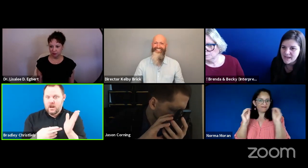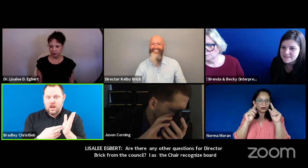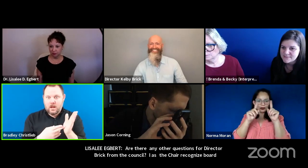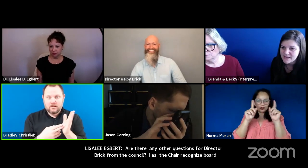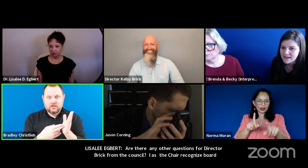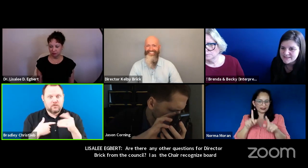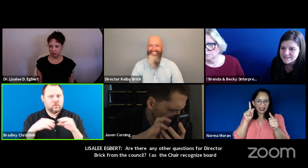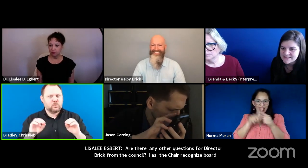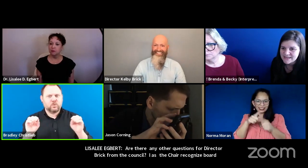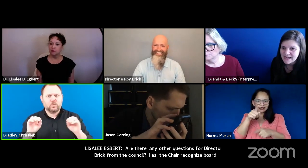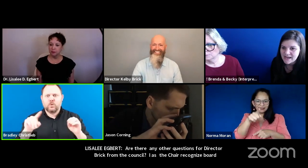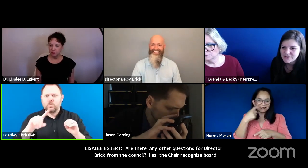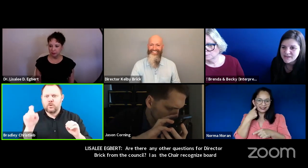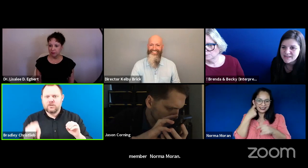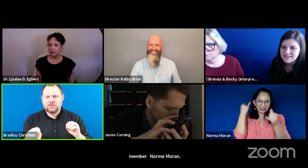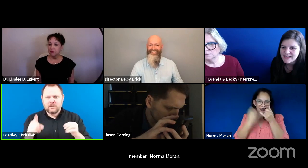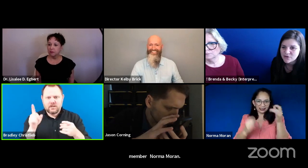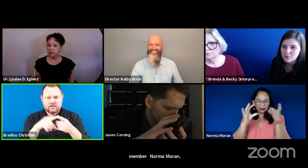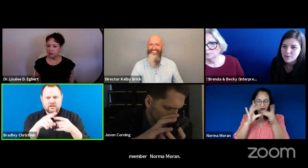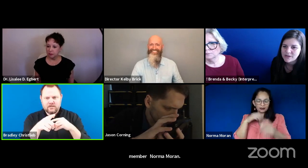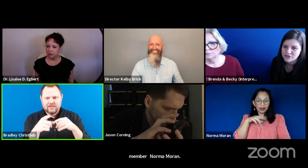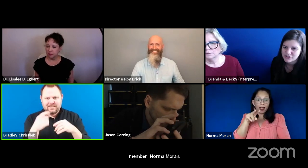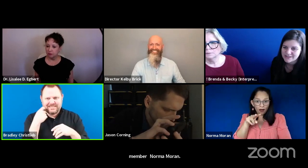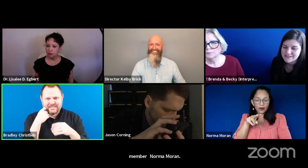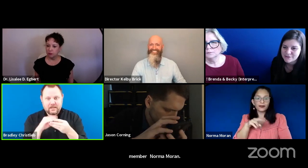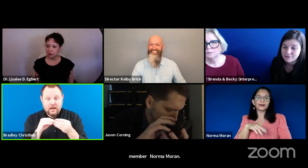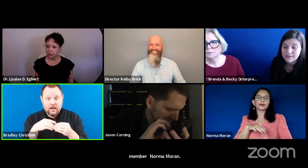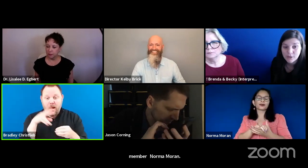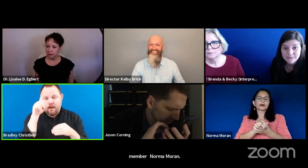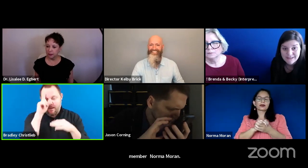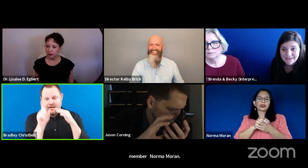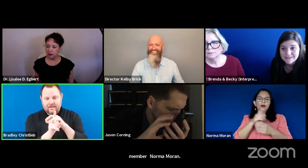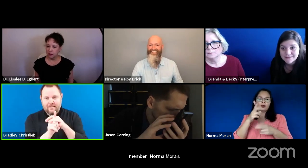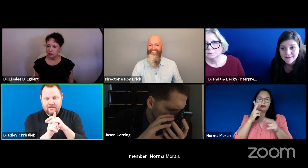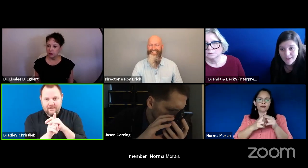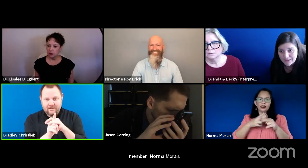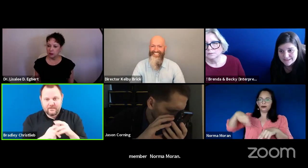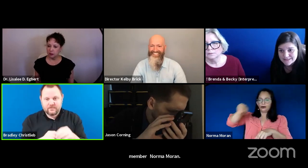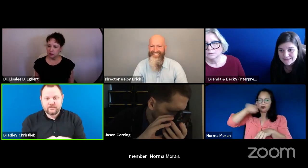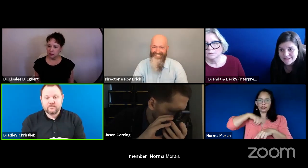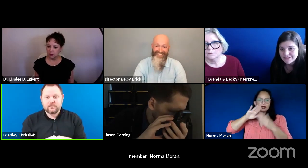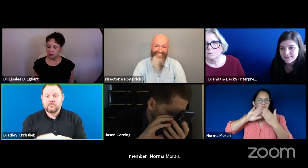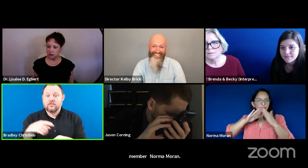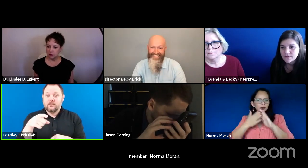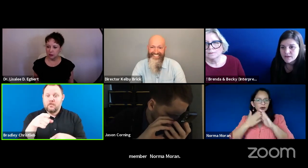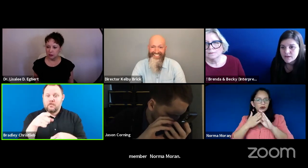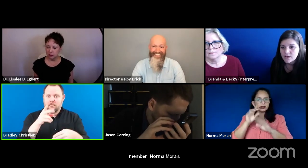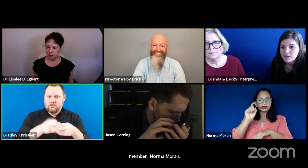To be honest, I didn't have a question until Kelby's last comment.